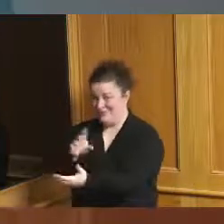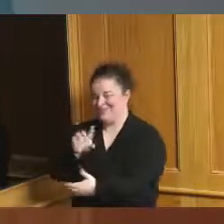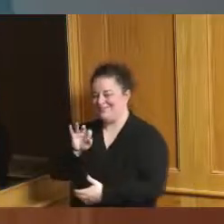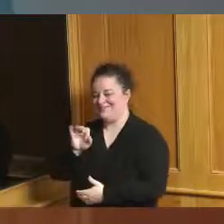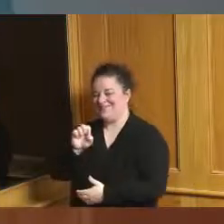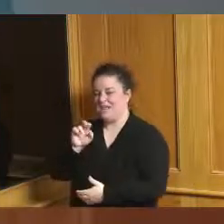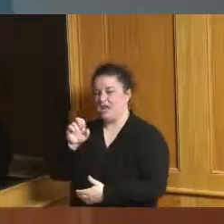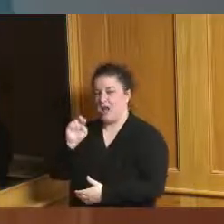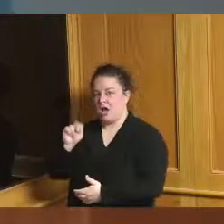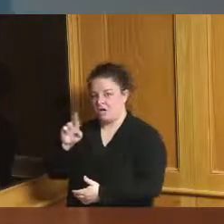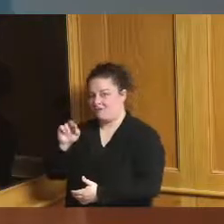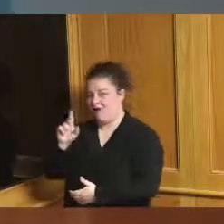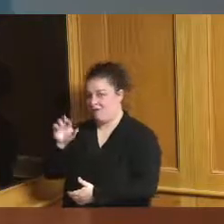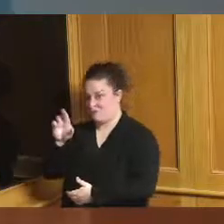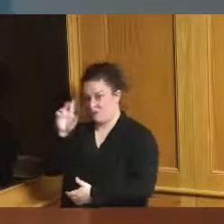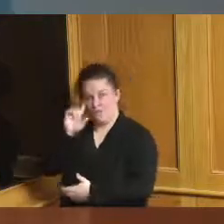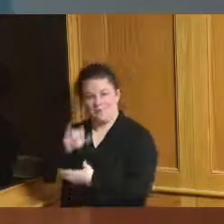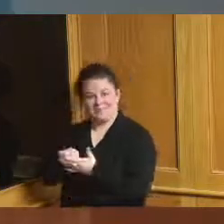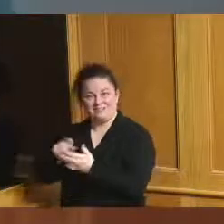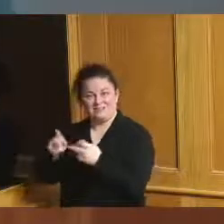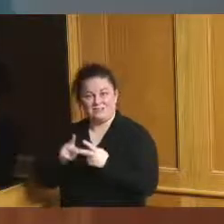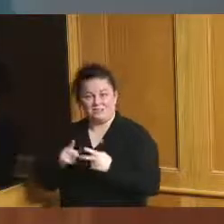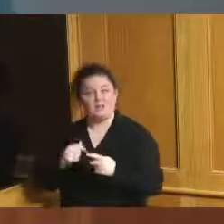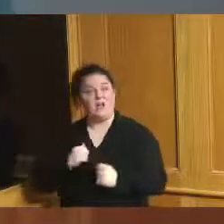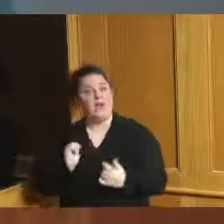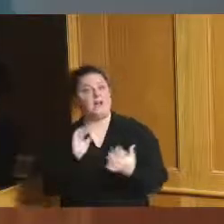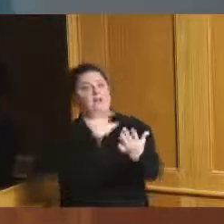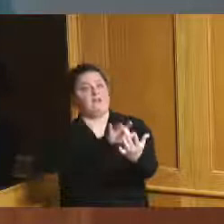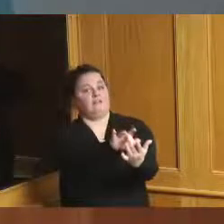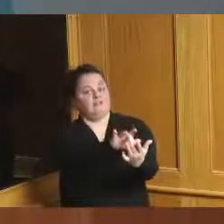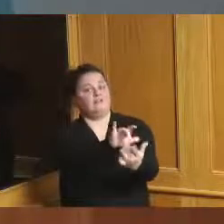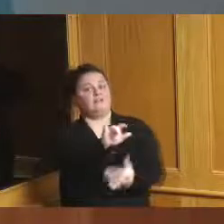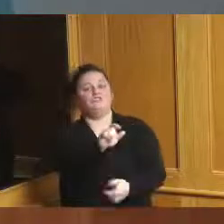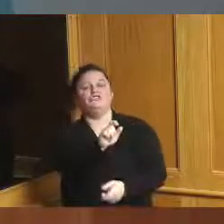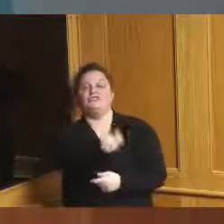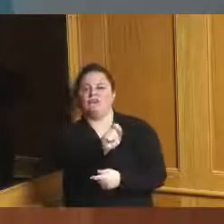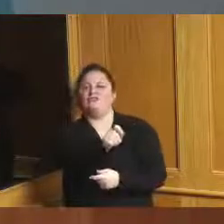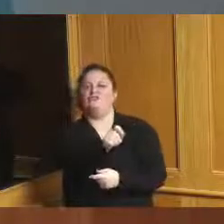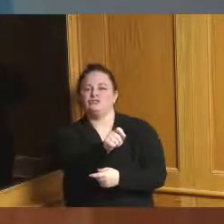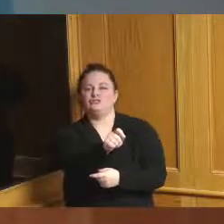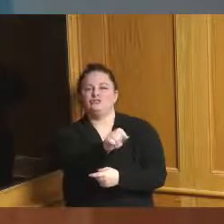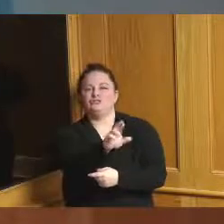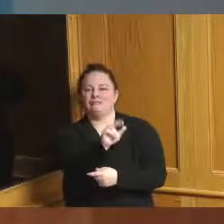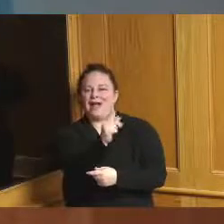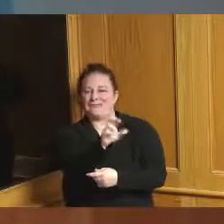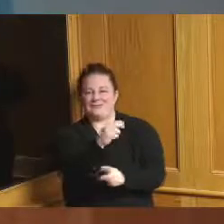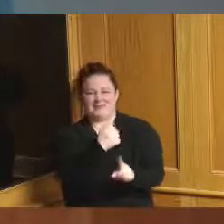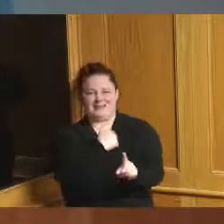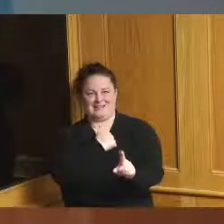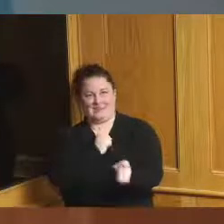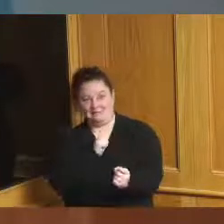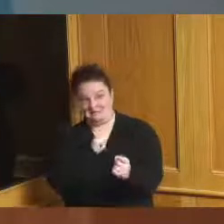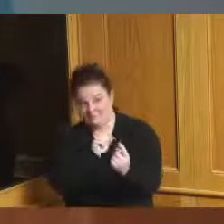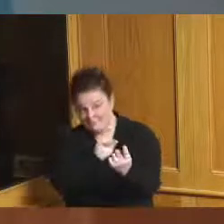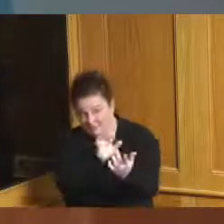i did reach out to Judge Rucker to make sure that he was enthusiastic about the spot and he is